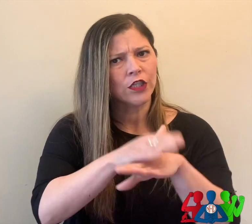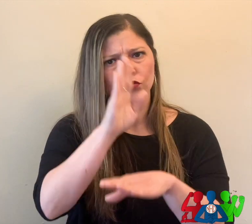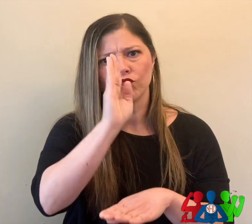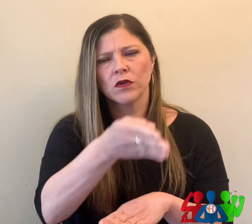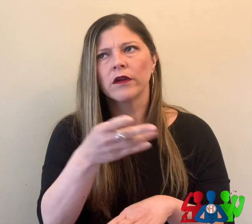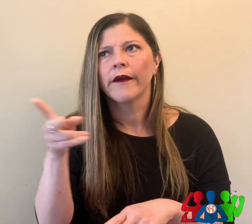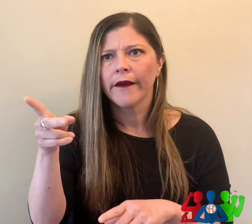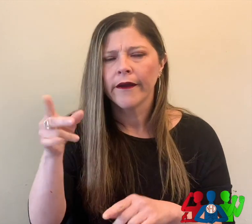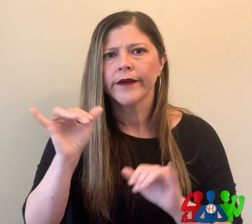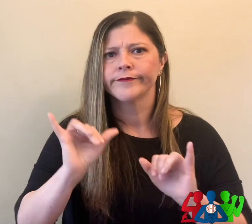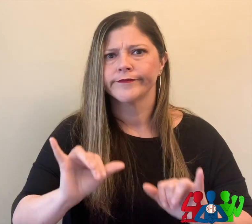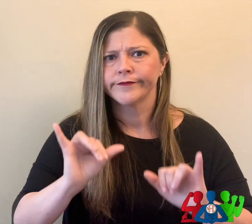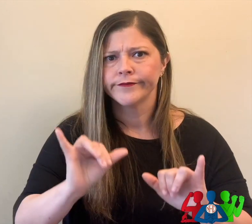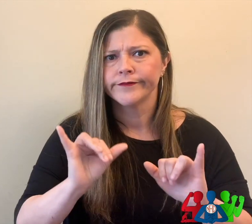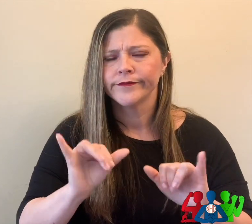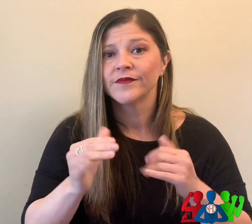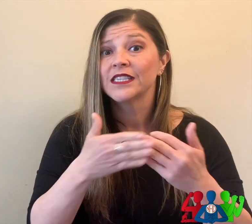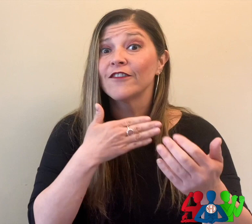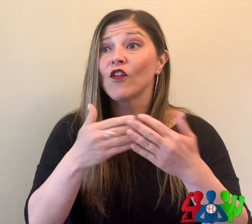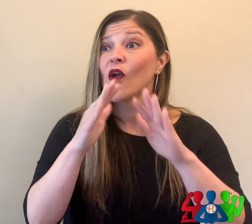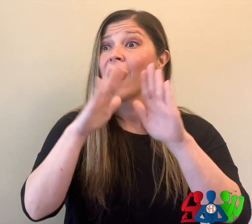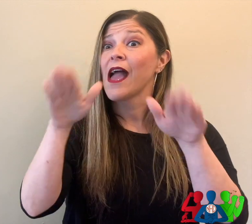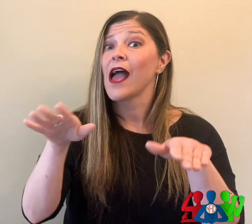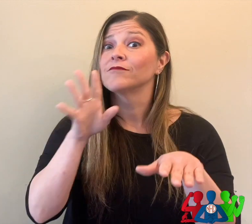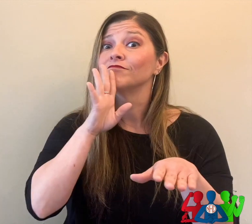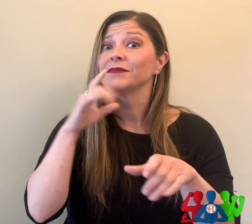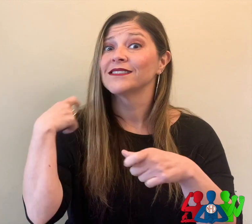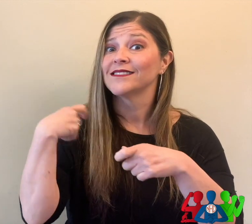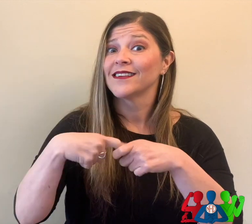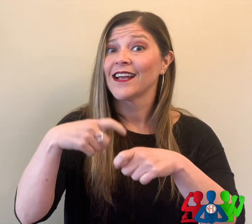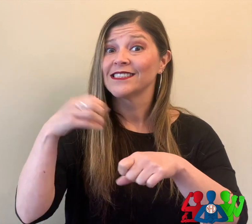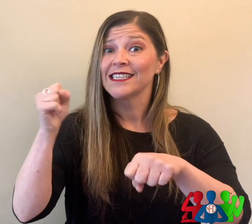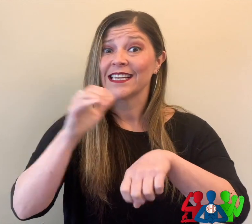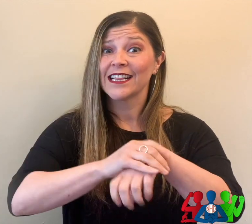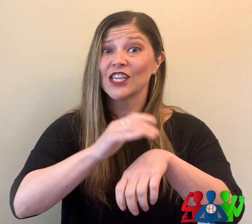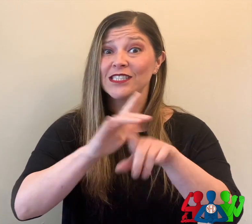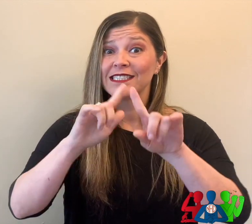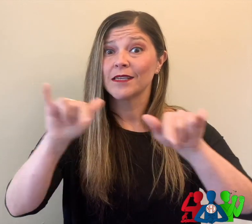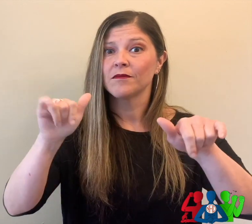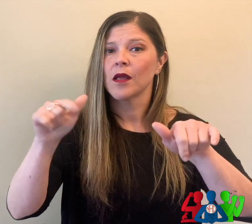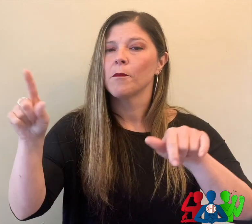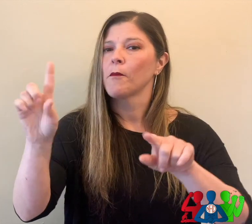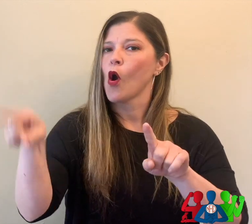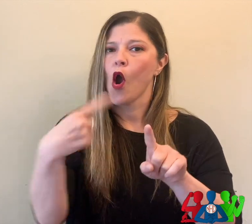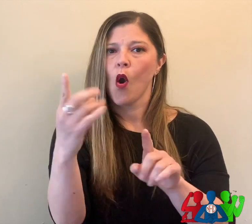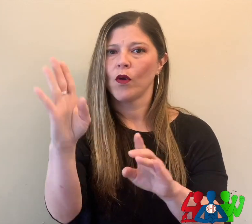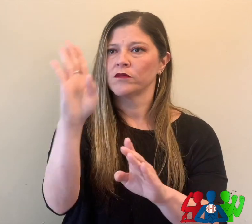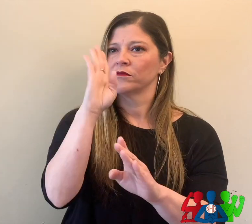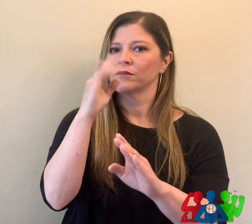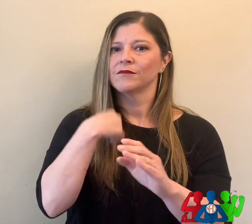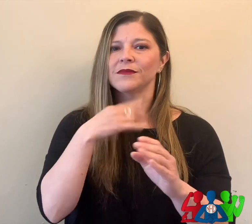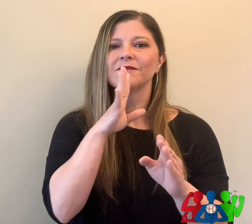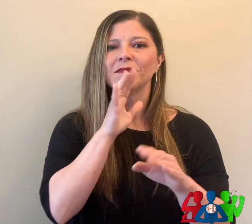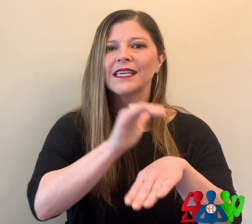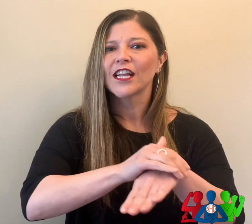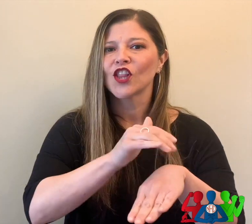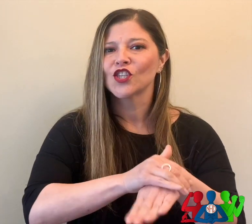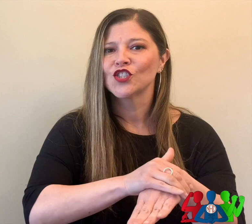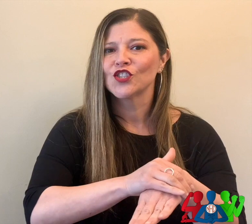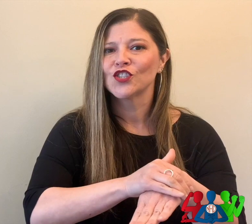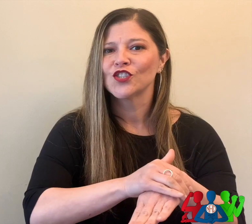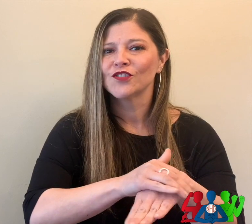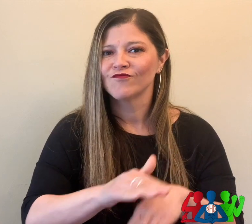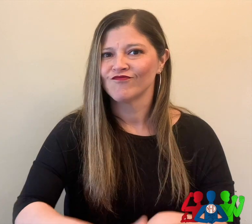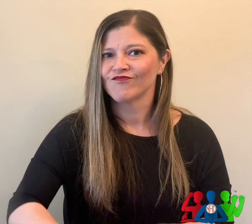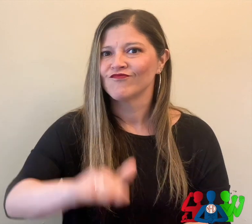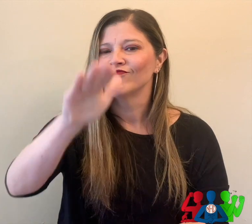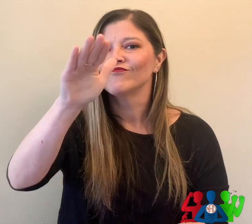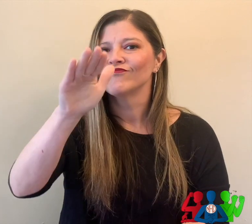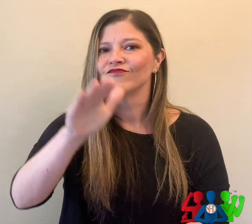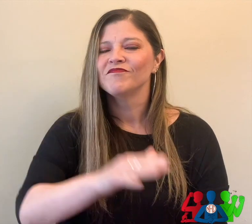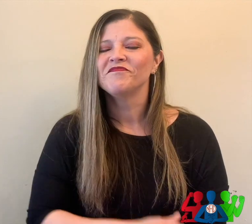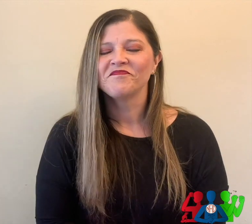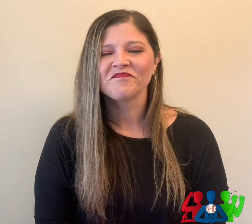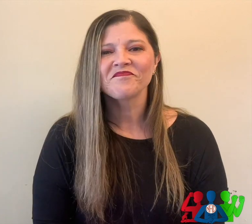Spanish. Even though our family's language was primarily Spanish and we also spoke